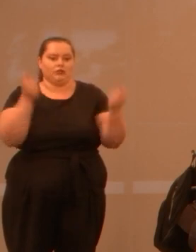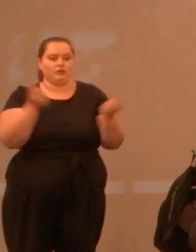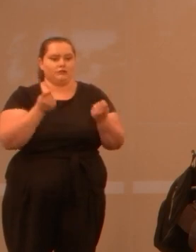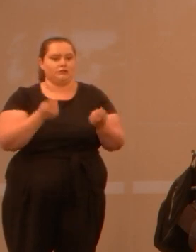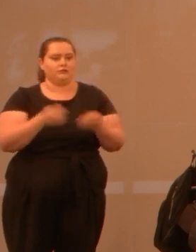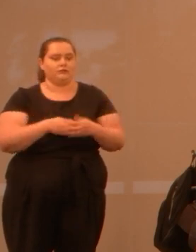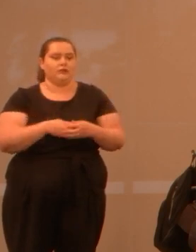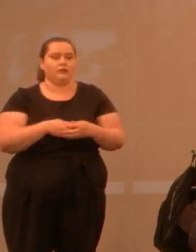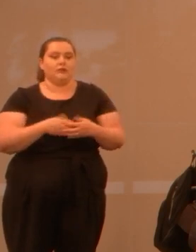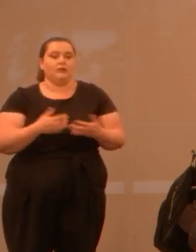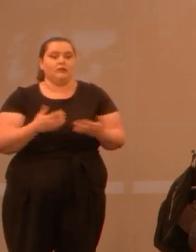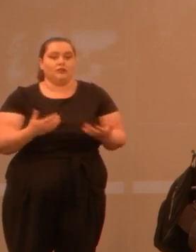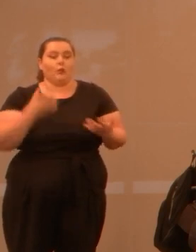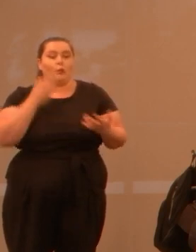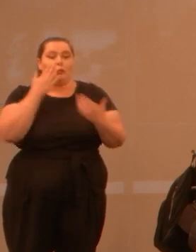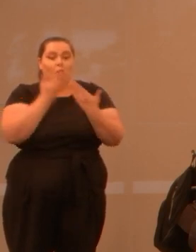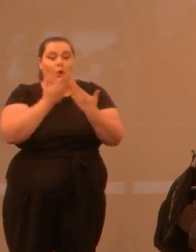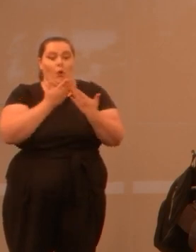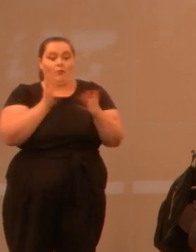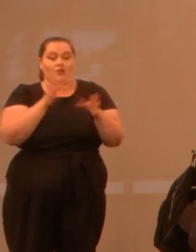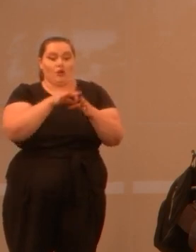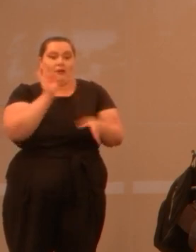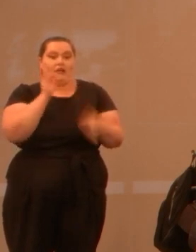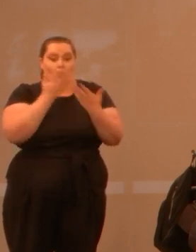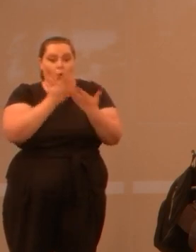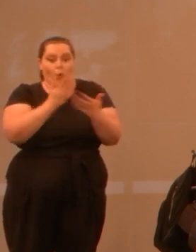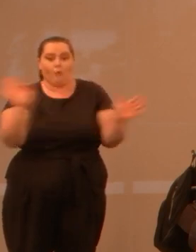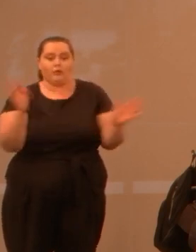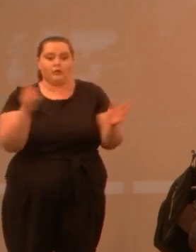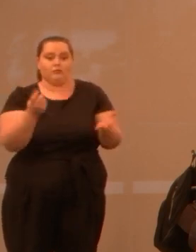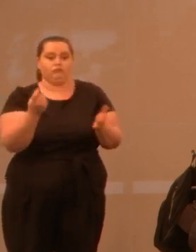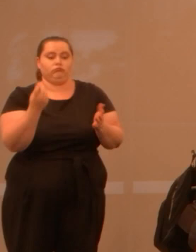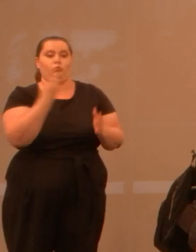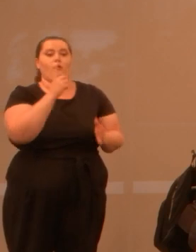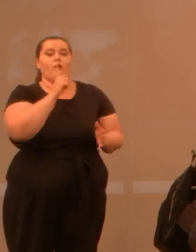we did open the call for nominations, we received 122 nominations, which was